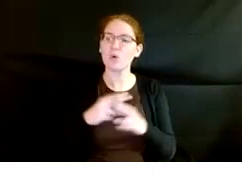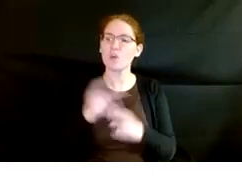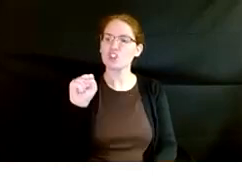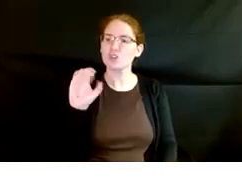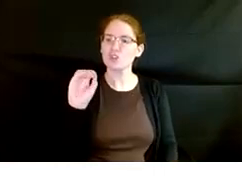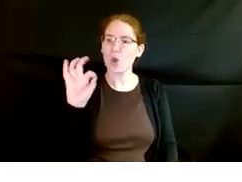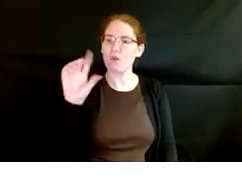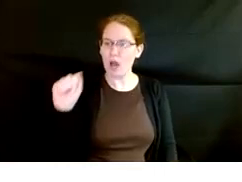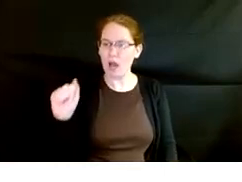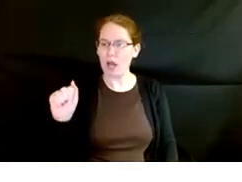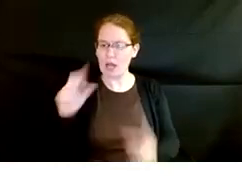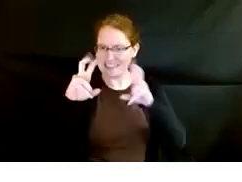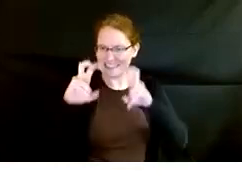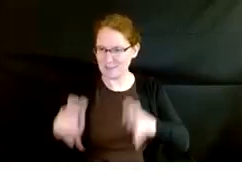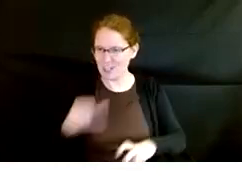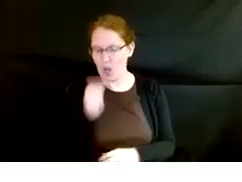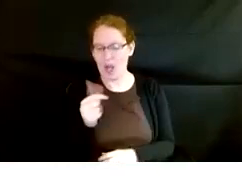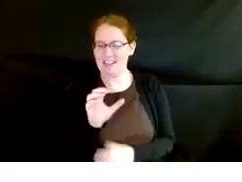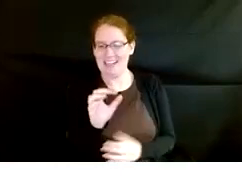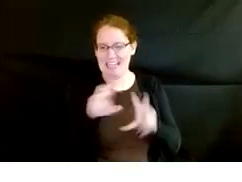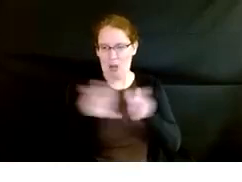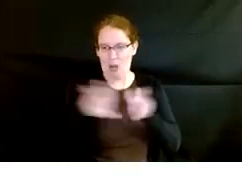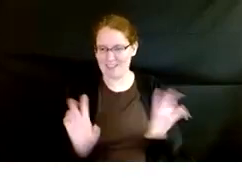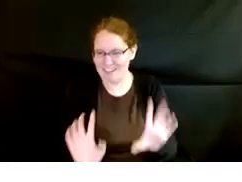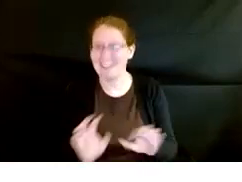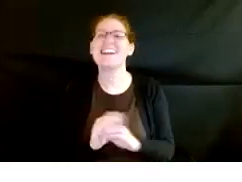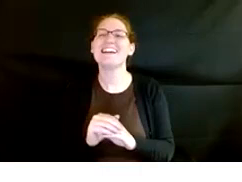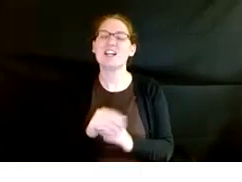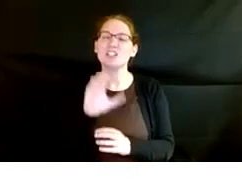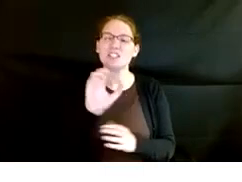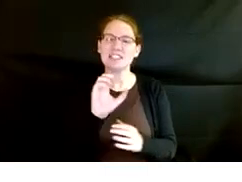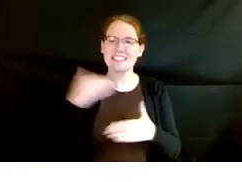uh and it's not about a couch it's called, it stands for Sequential Organ Failure Assessment